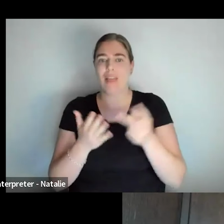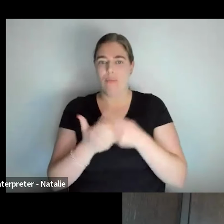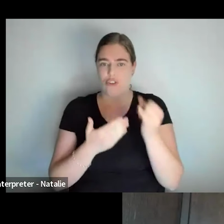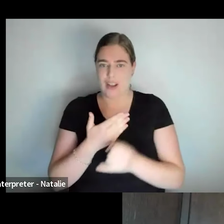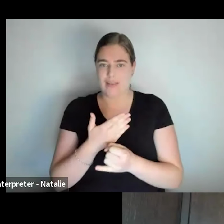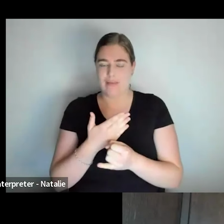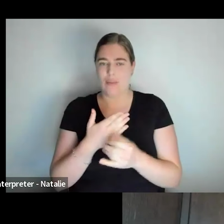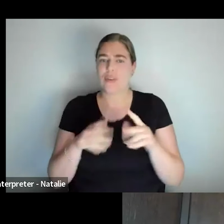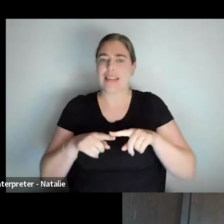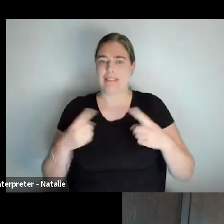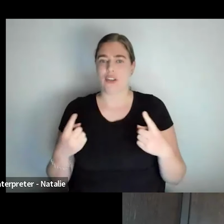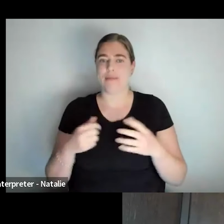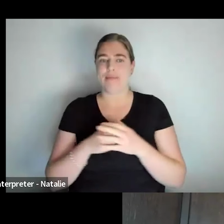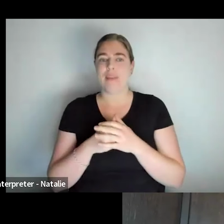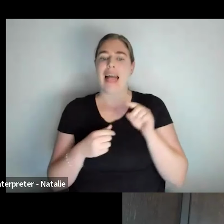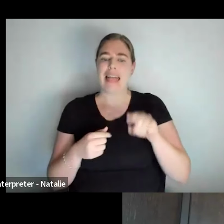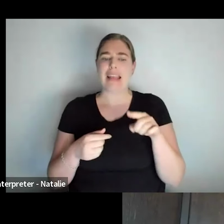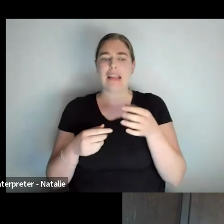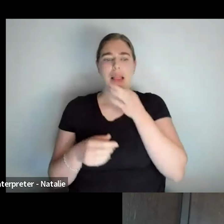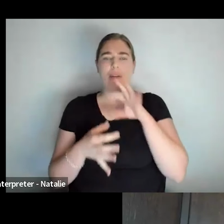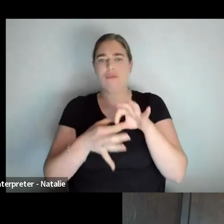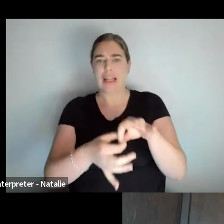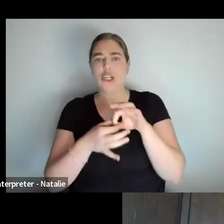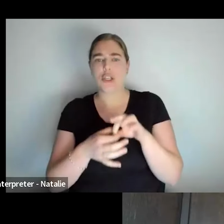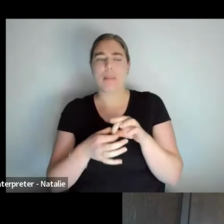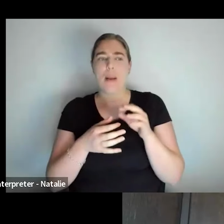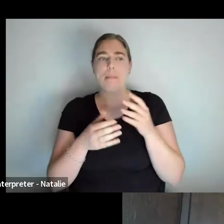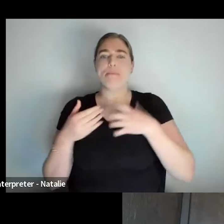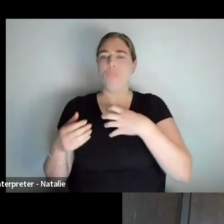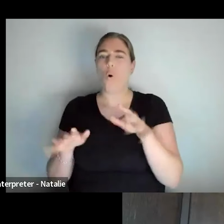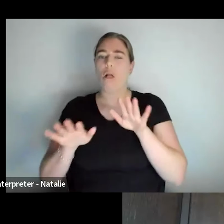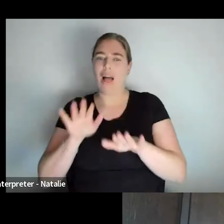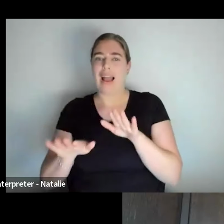and one that is much more akin to the relationship we have with our multi-year investment clients. It